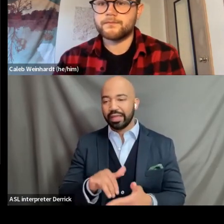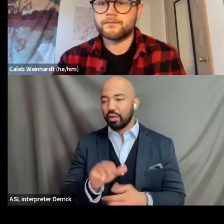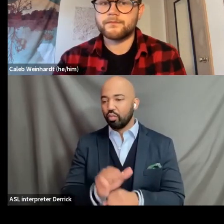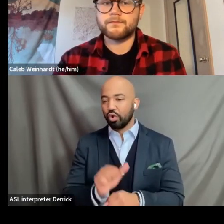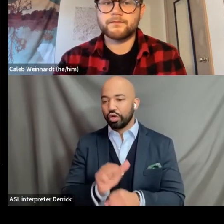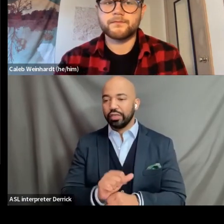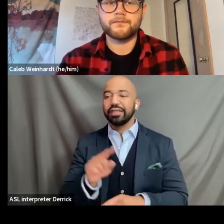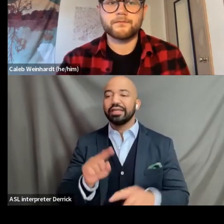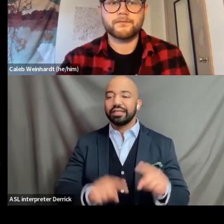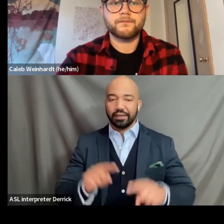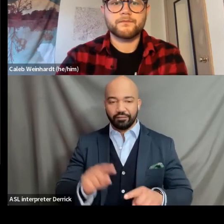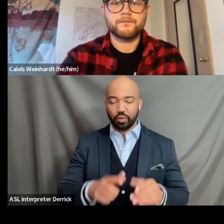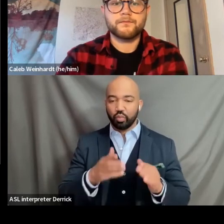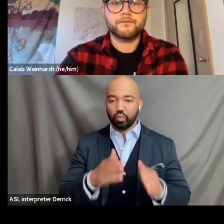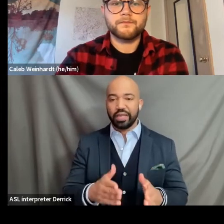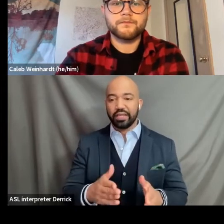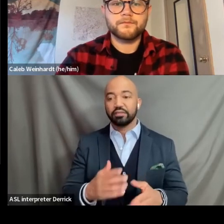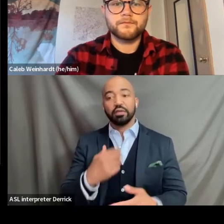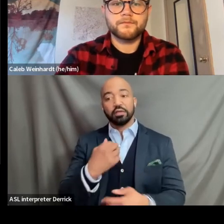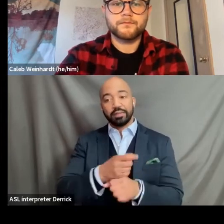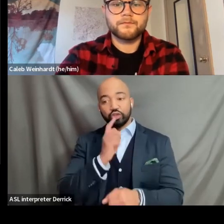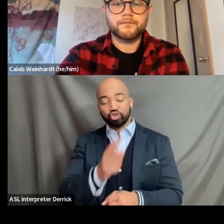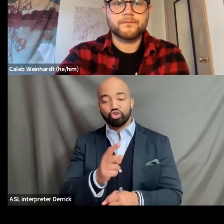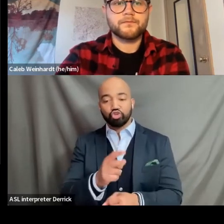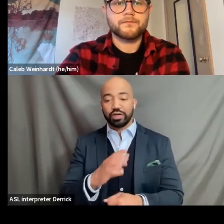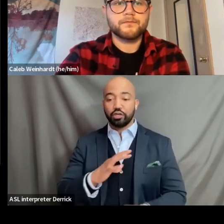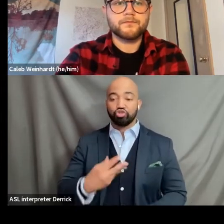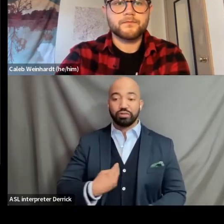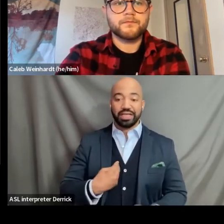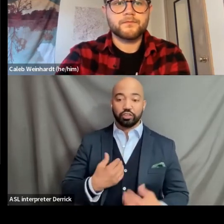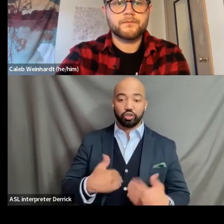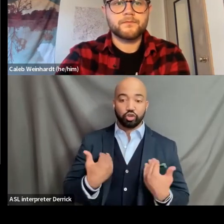to keep trans youth and adults in a better space.